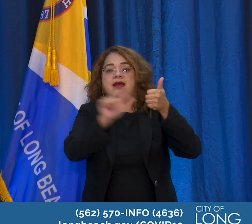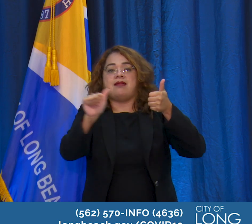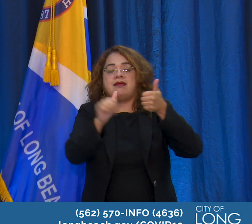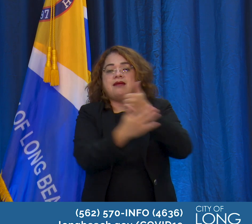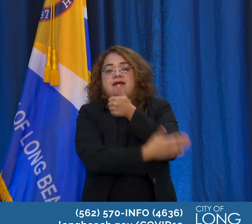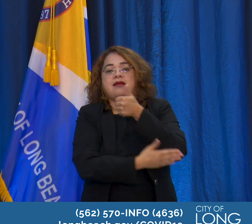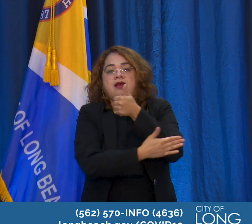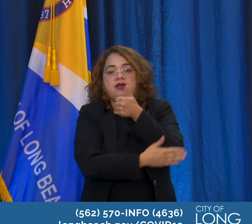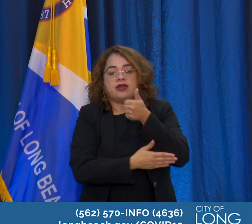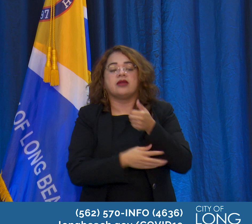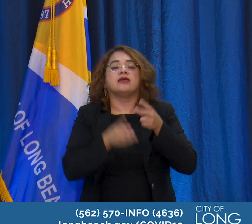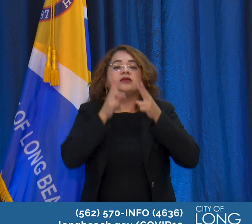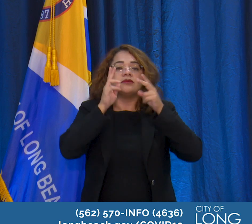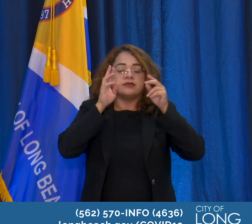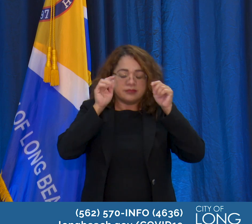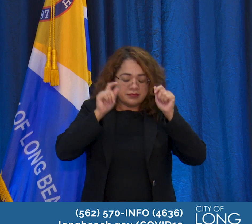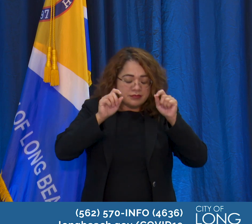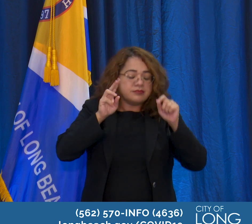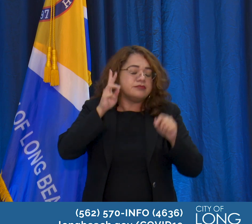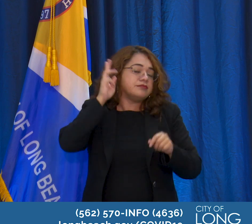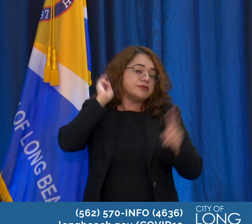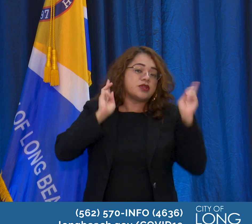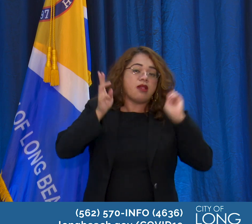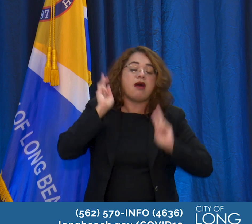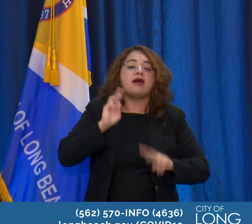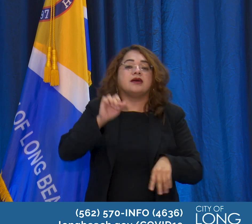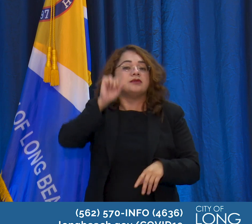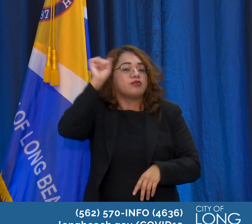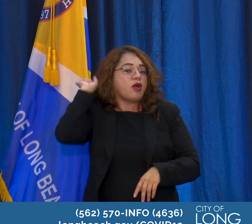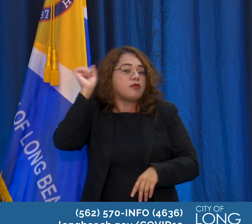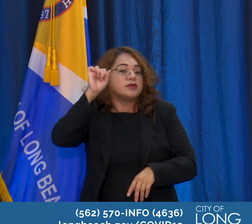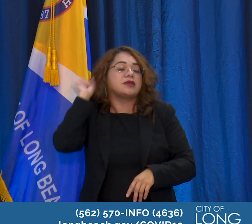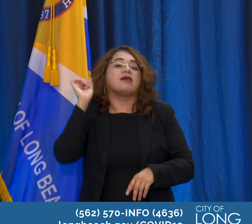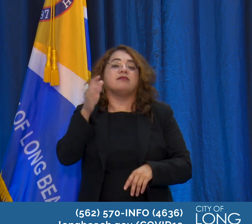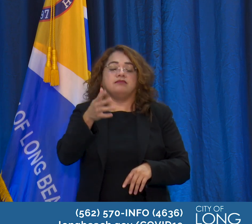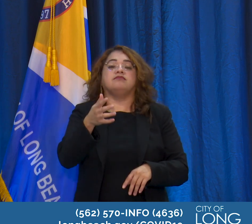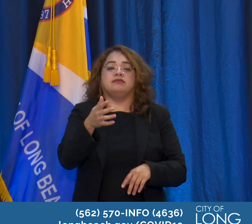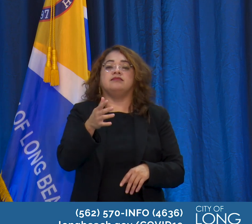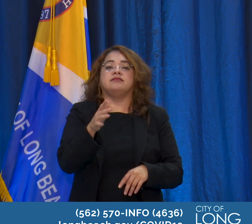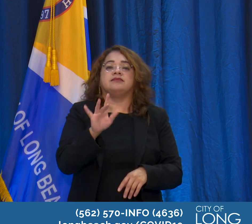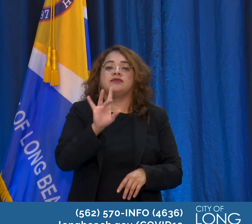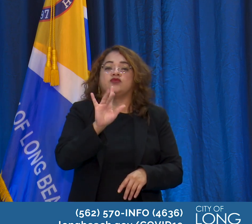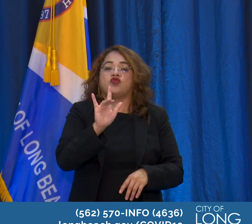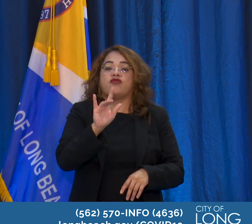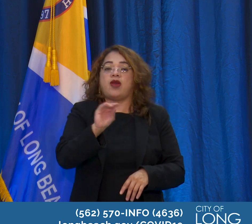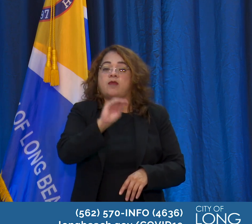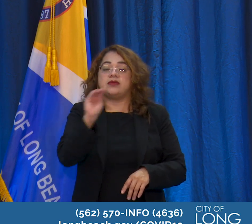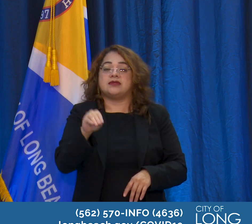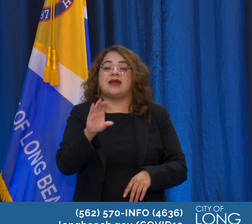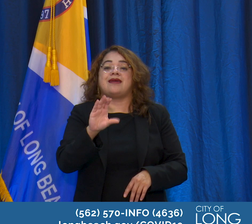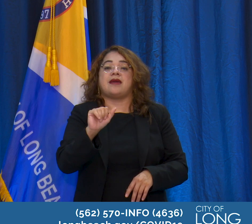have capacity at 25 percent indoors and as much as they want outdoors, as long as there's